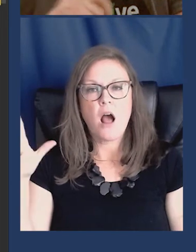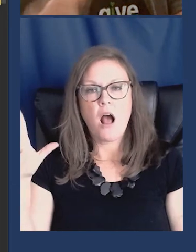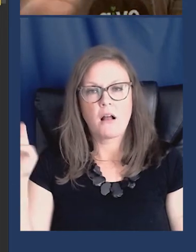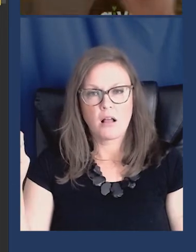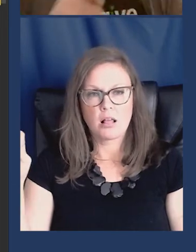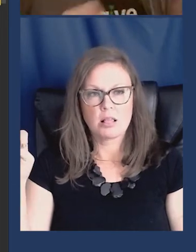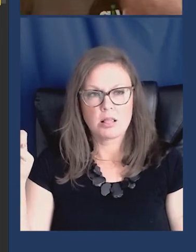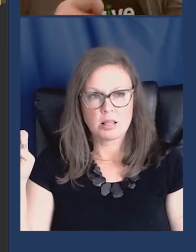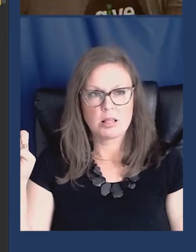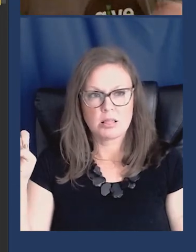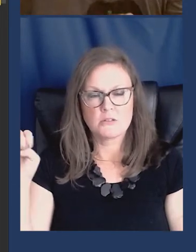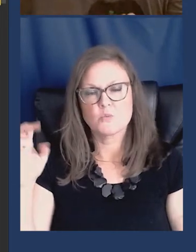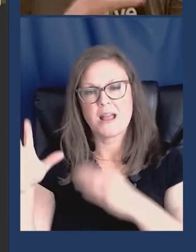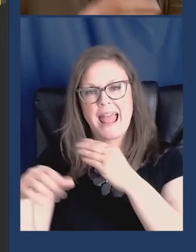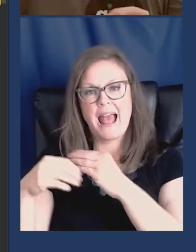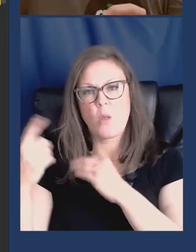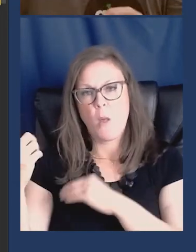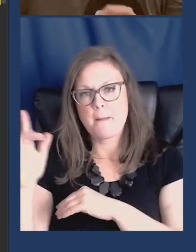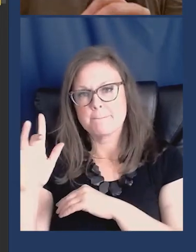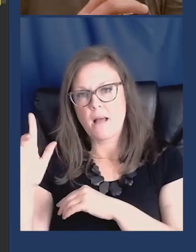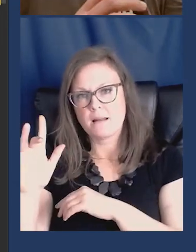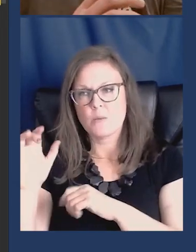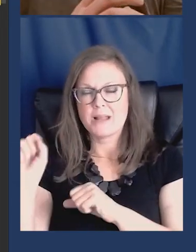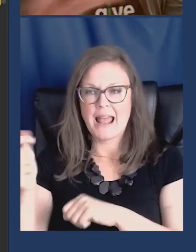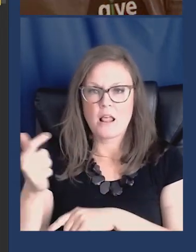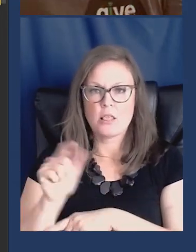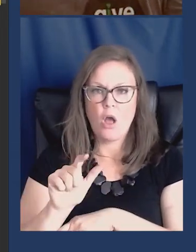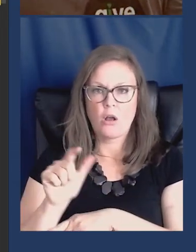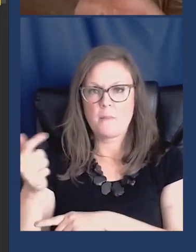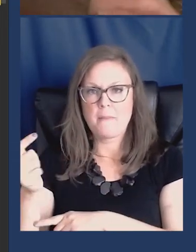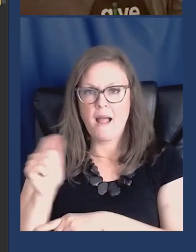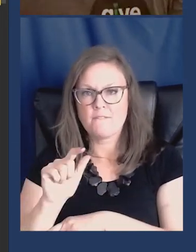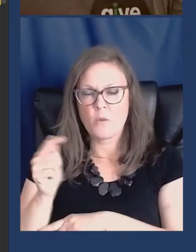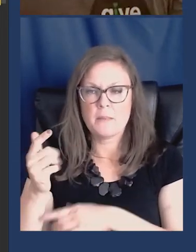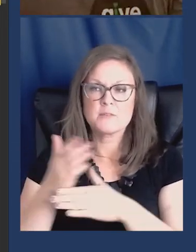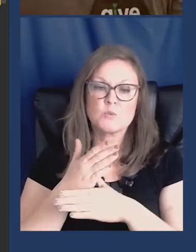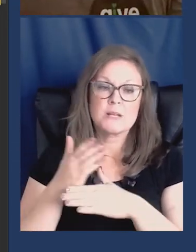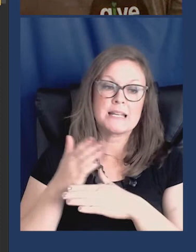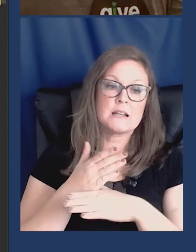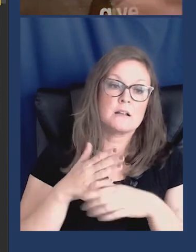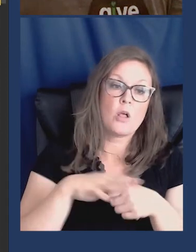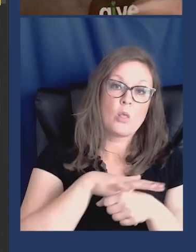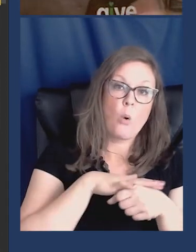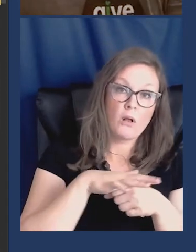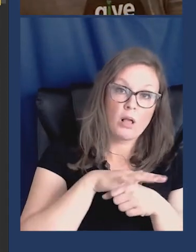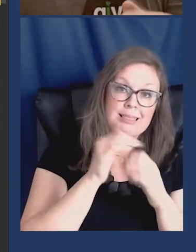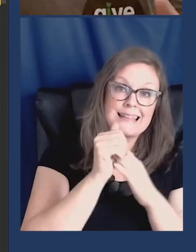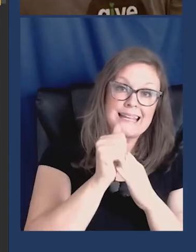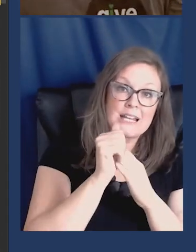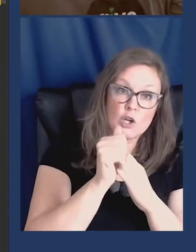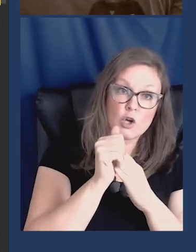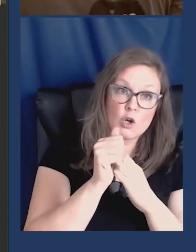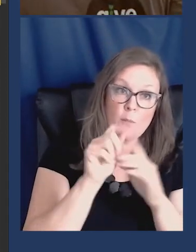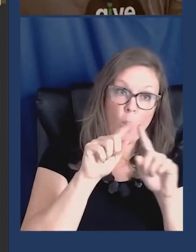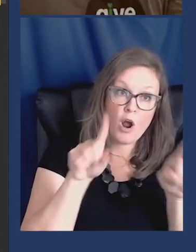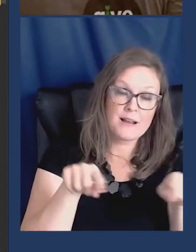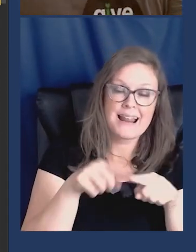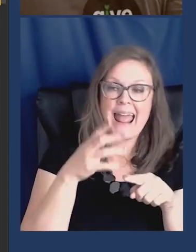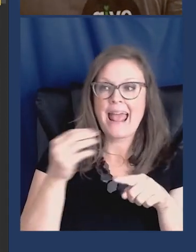so that we can toggle back and forth between a local leaderboard and a global leaderboard. And this is just as you might expect